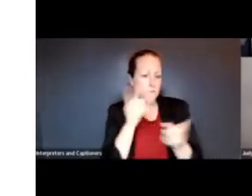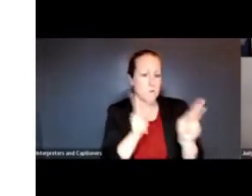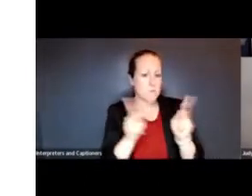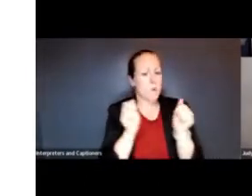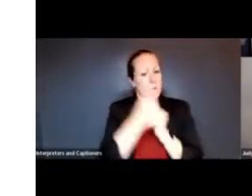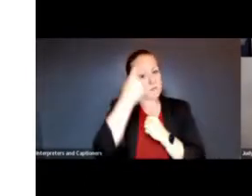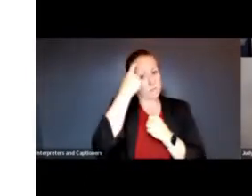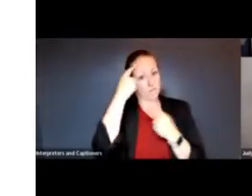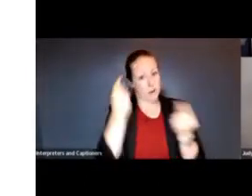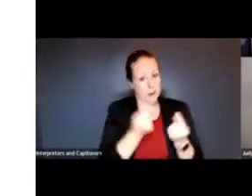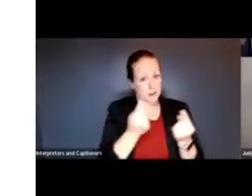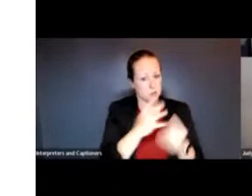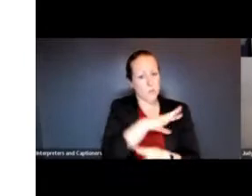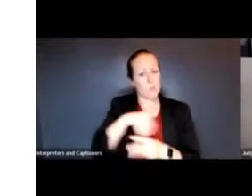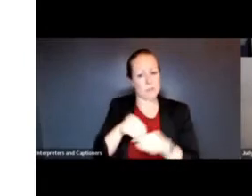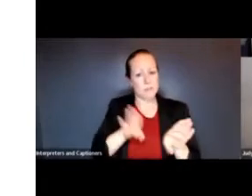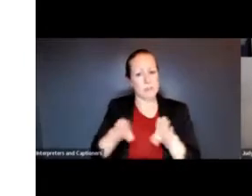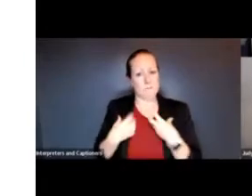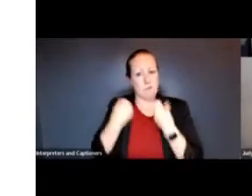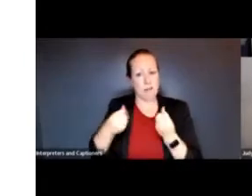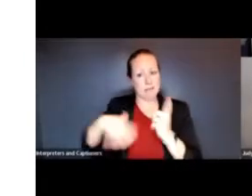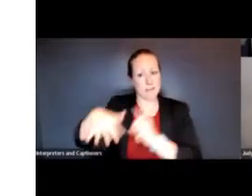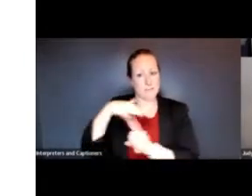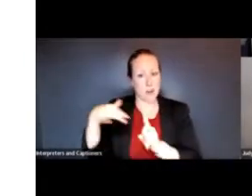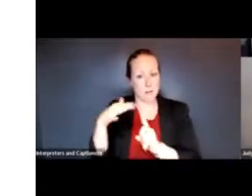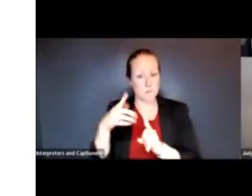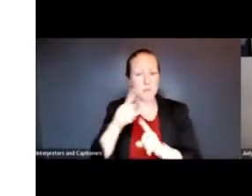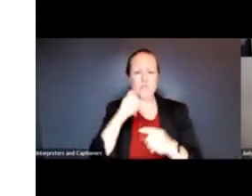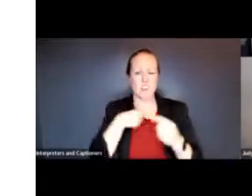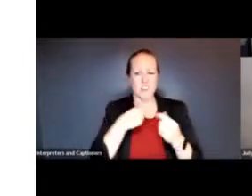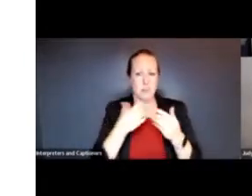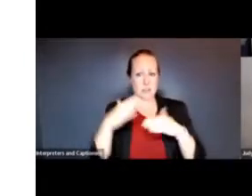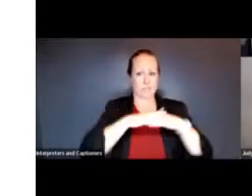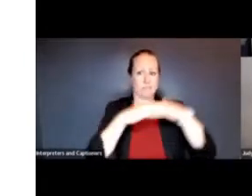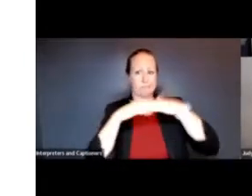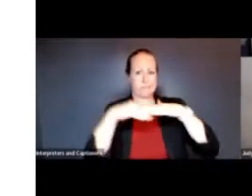setting is is multifaceted, but it starts with identifying the